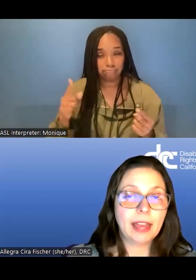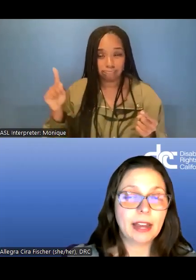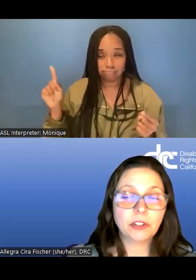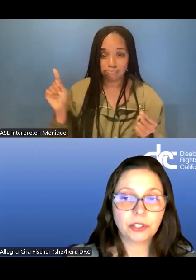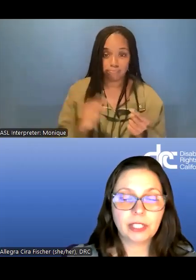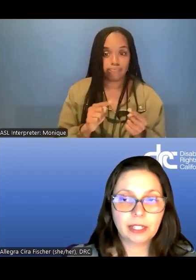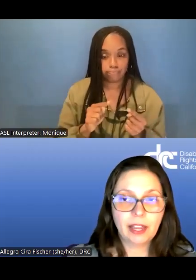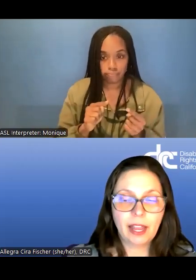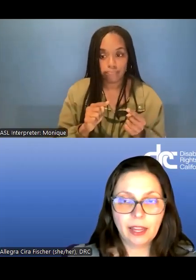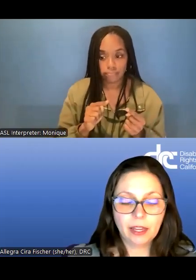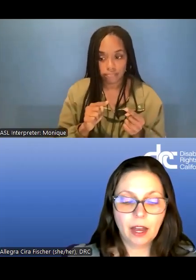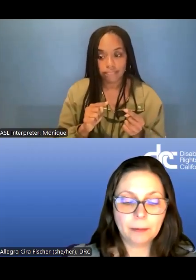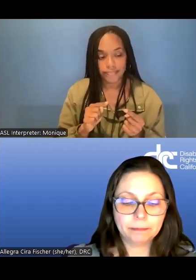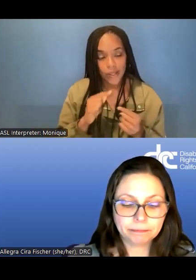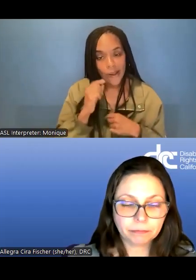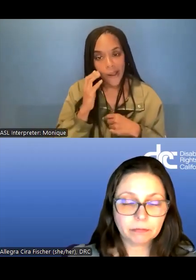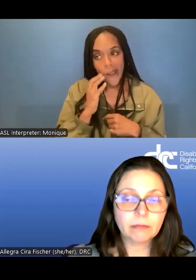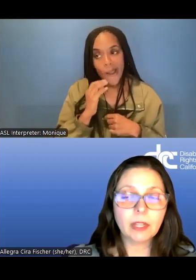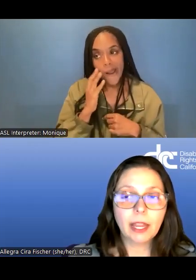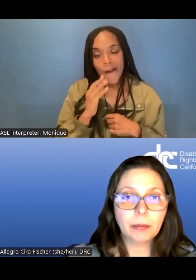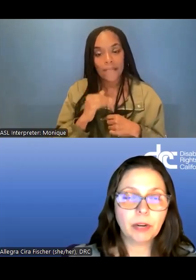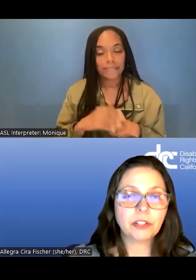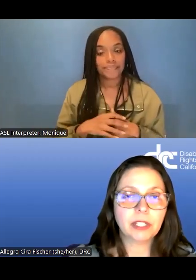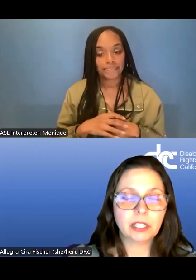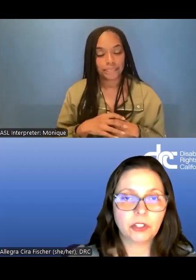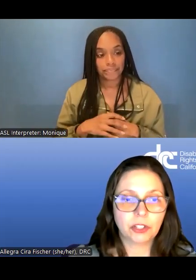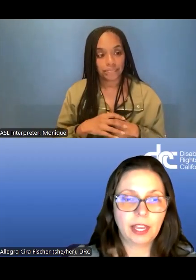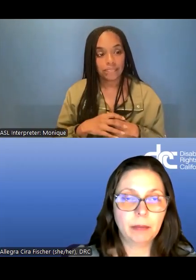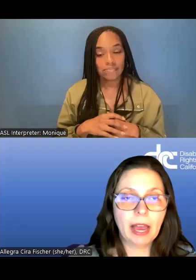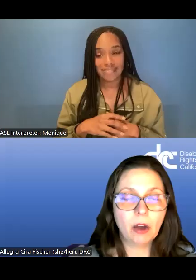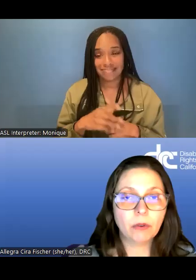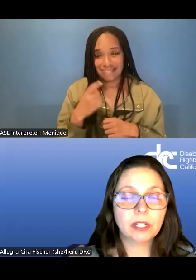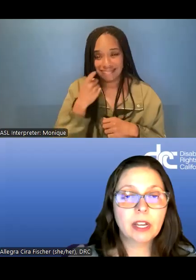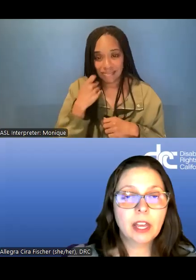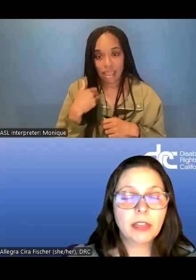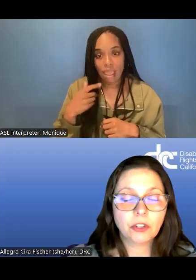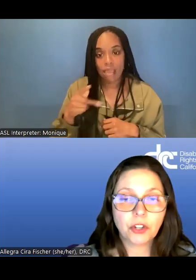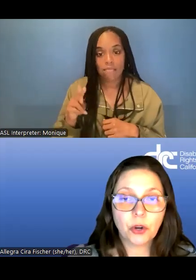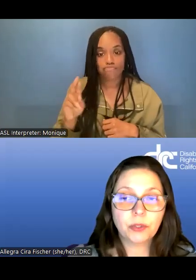And actually a, a press release just came out that shows